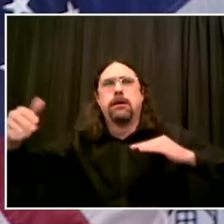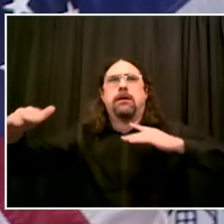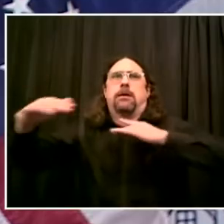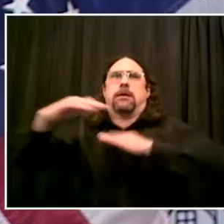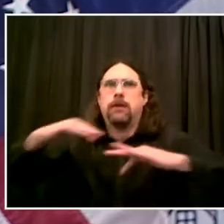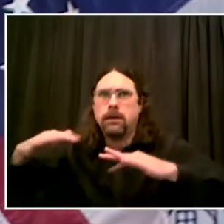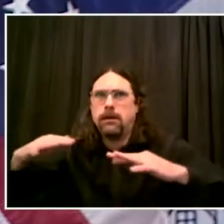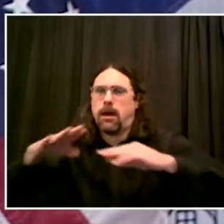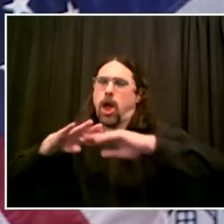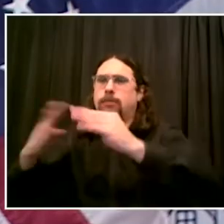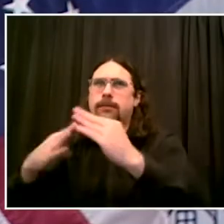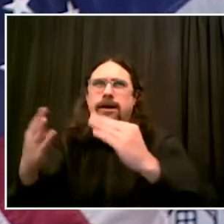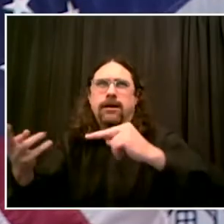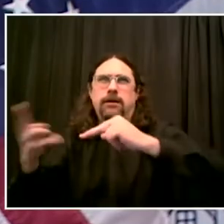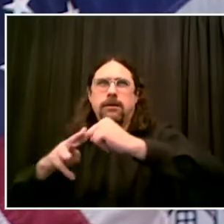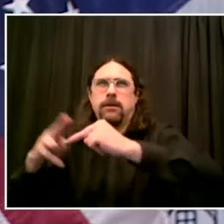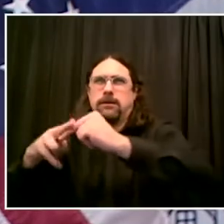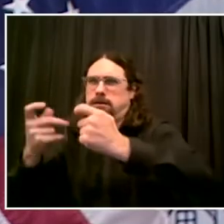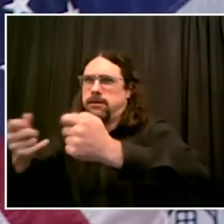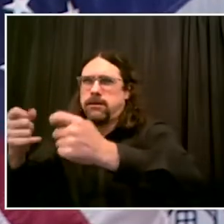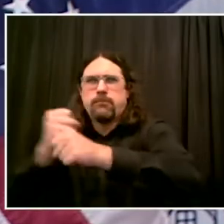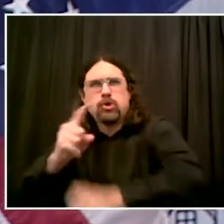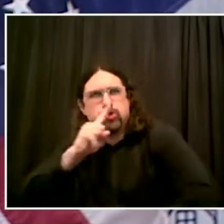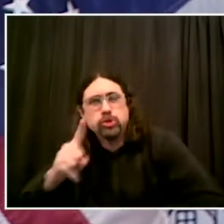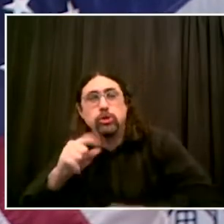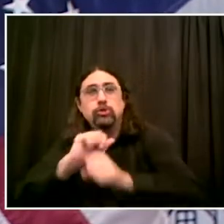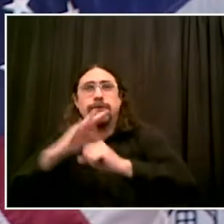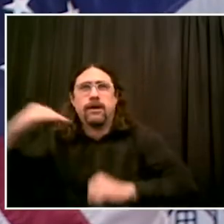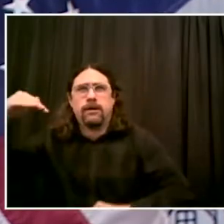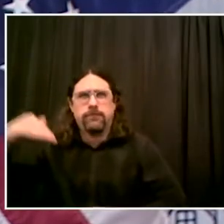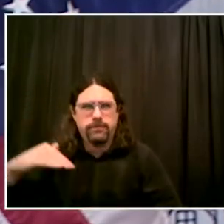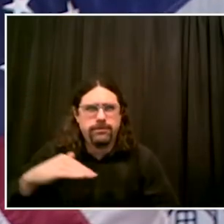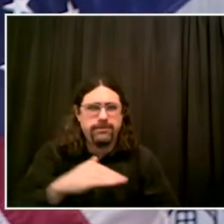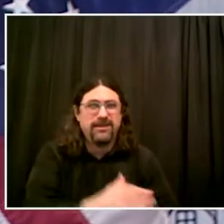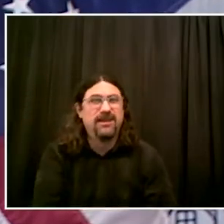KEEP THE DIASES E PUSD HEBACK. BASED ON